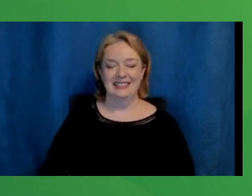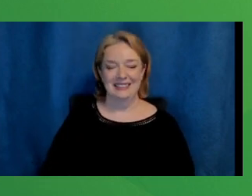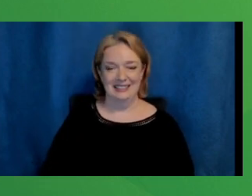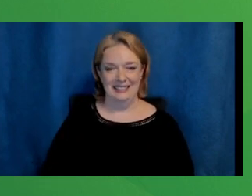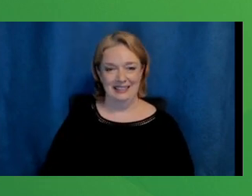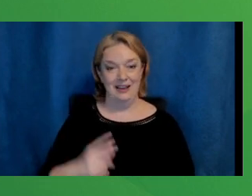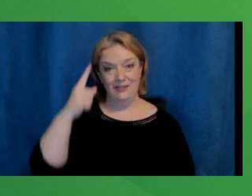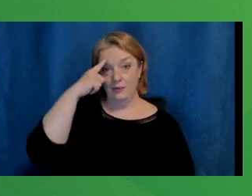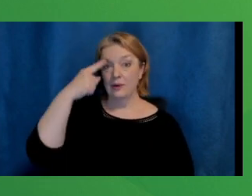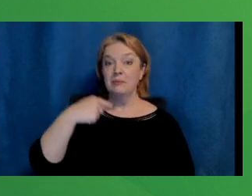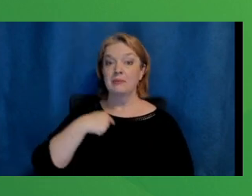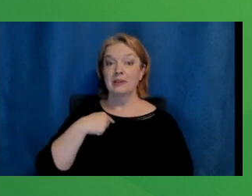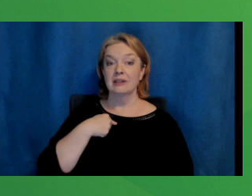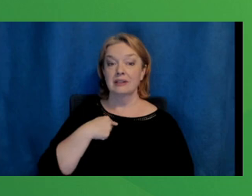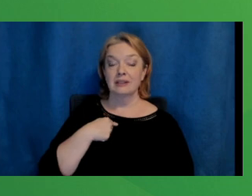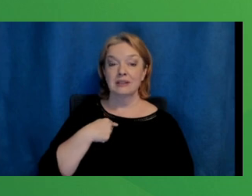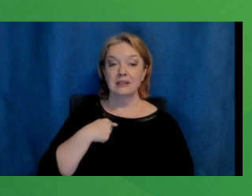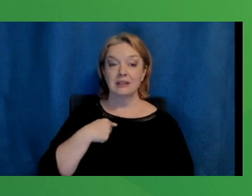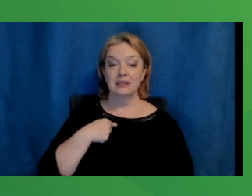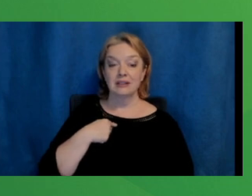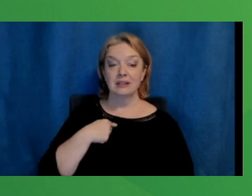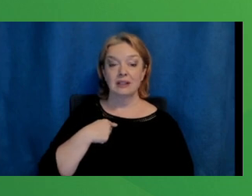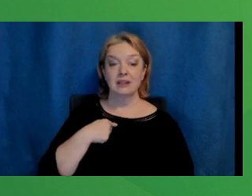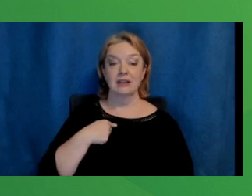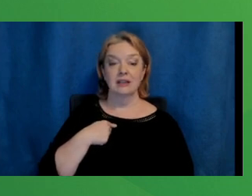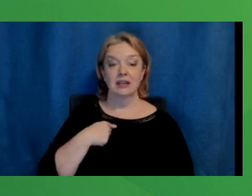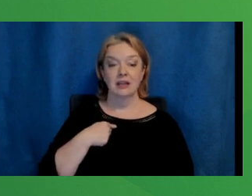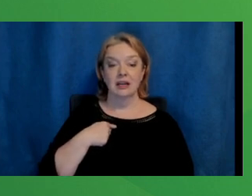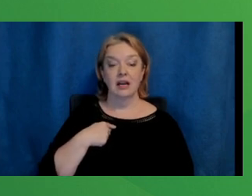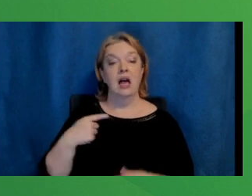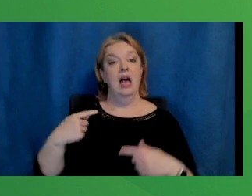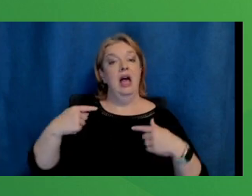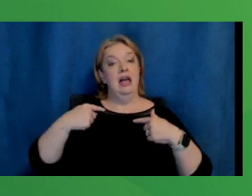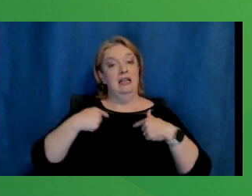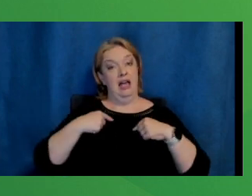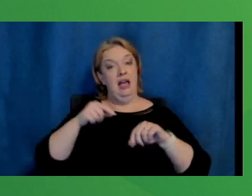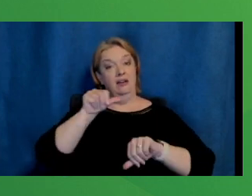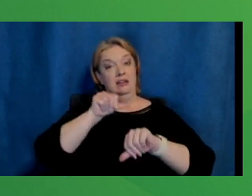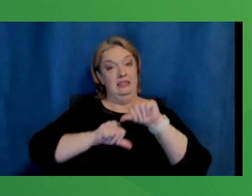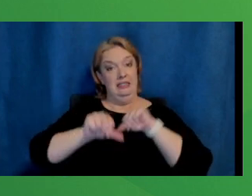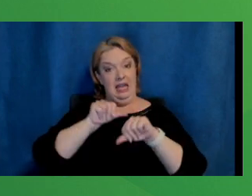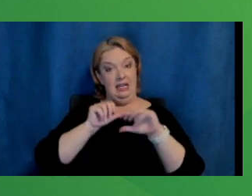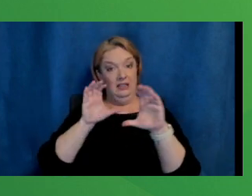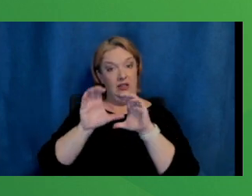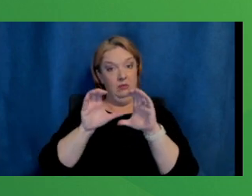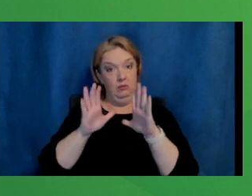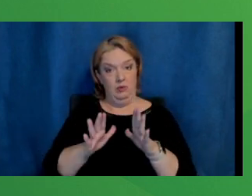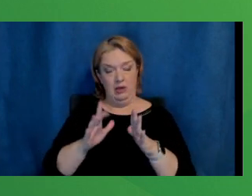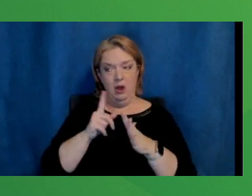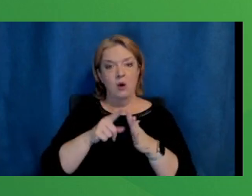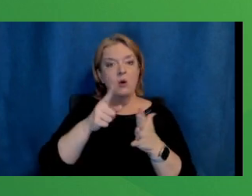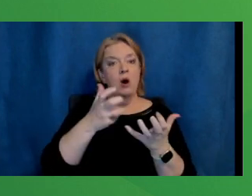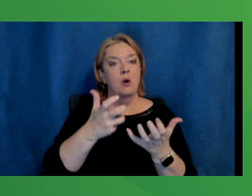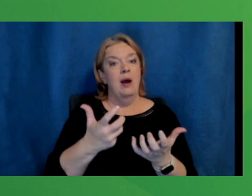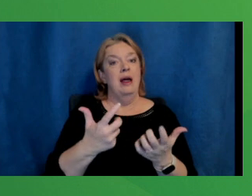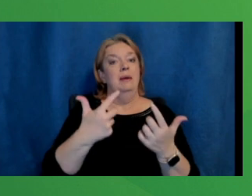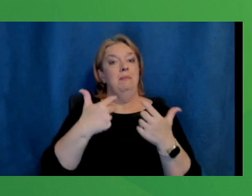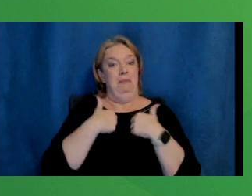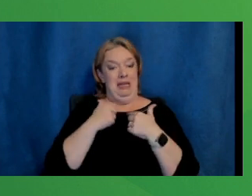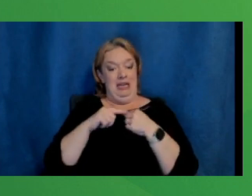would you want me to add to my work as a science communicator to support your work? So, I think